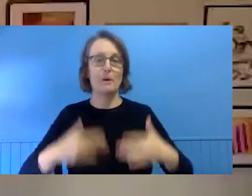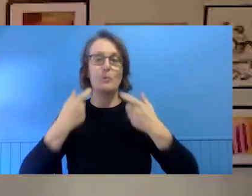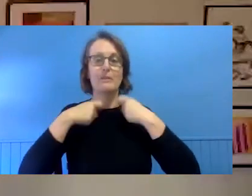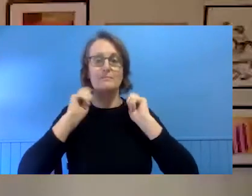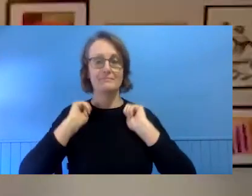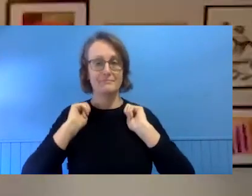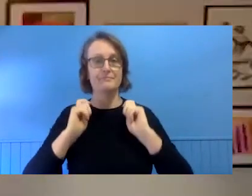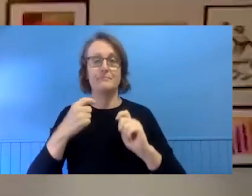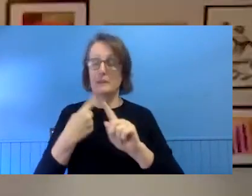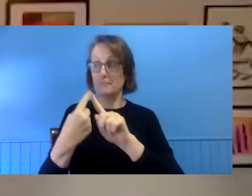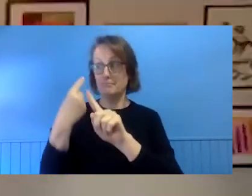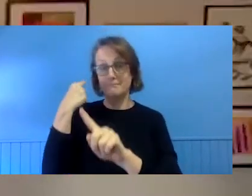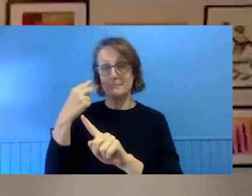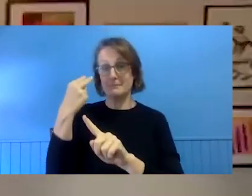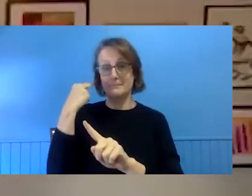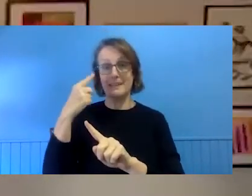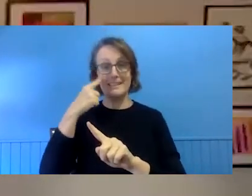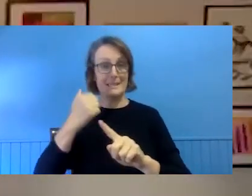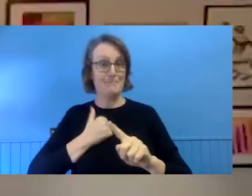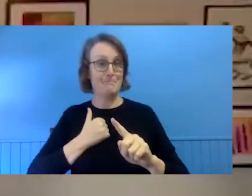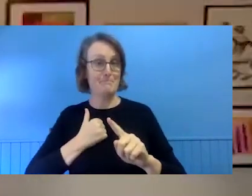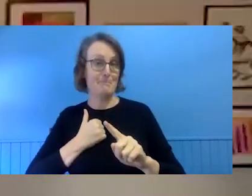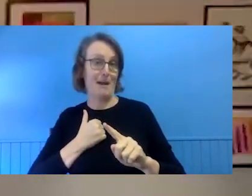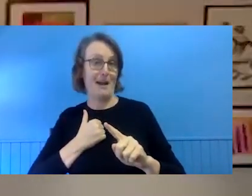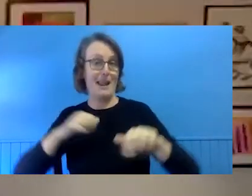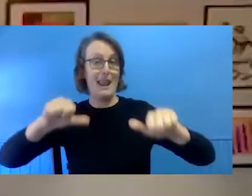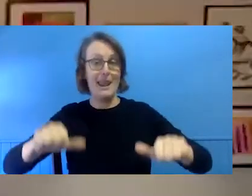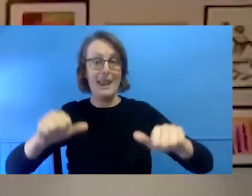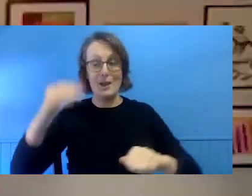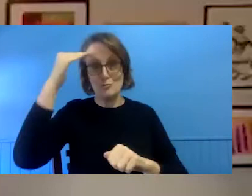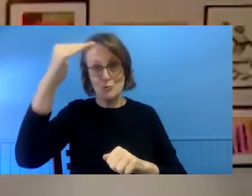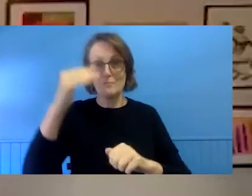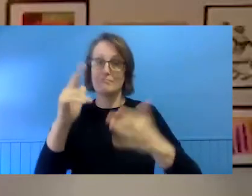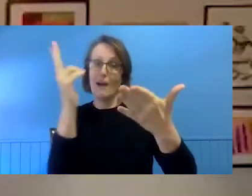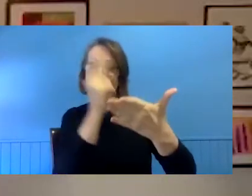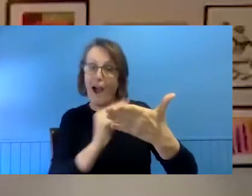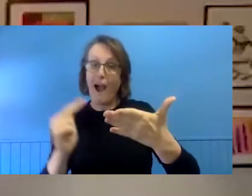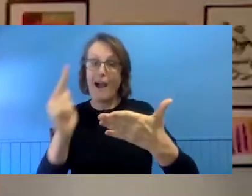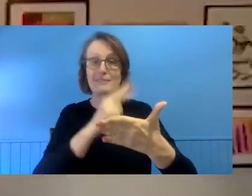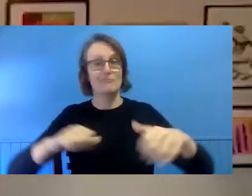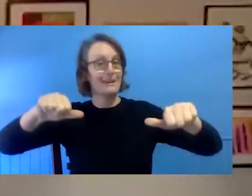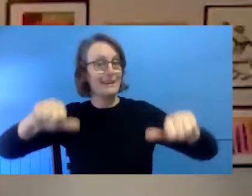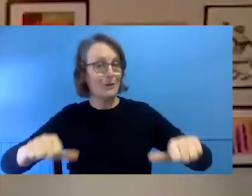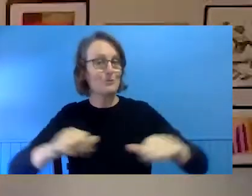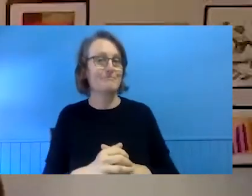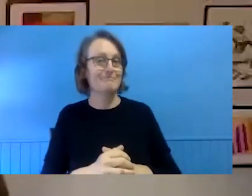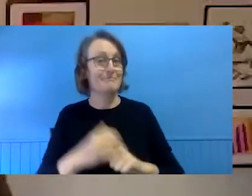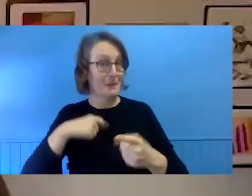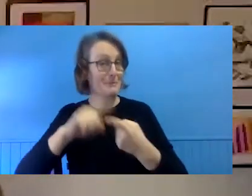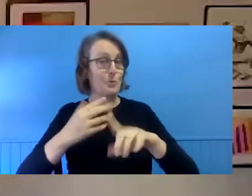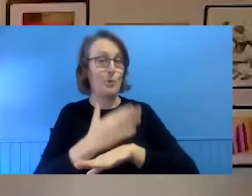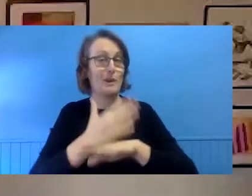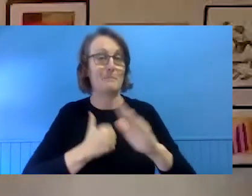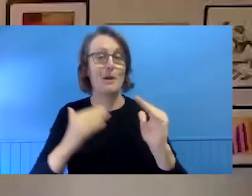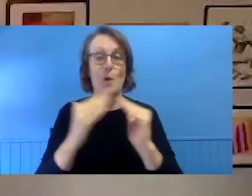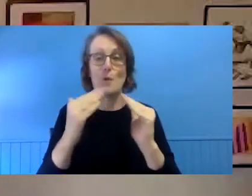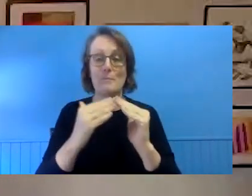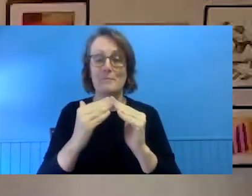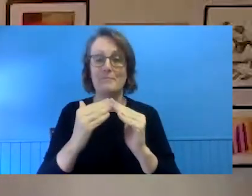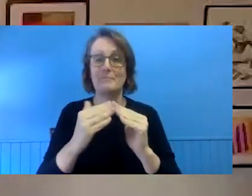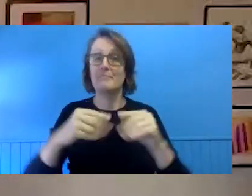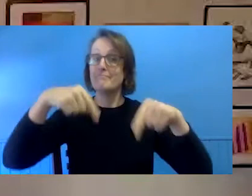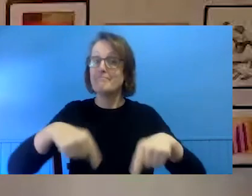living room with a couch and pictures on the wall. We hope this